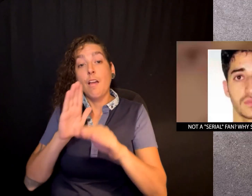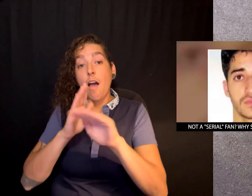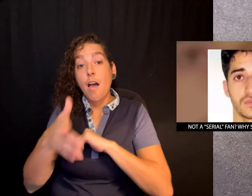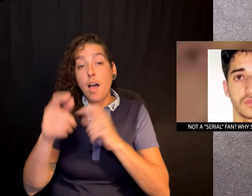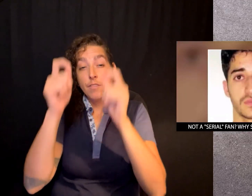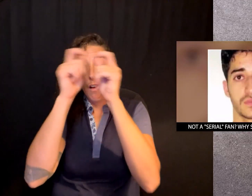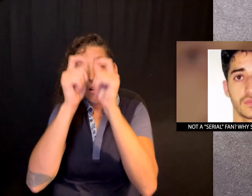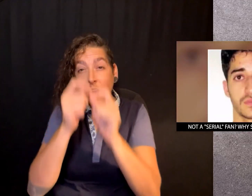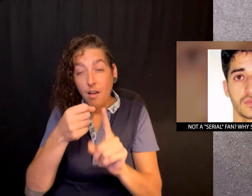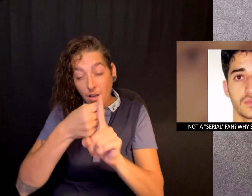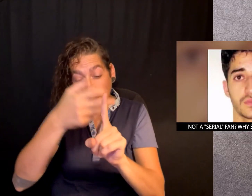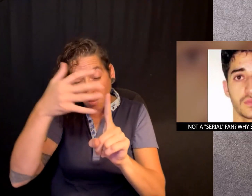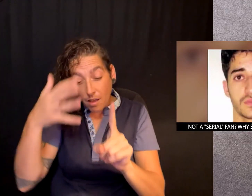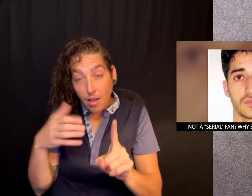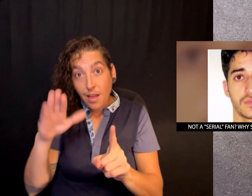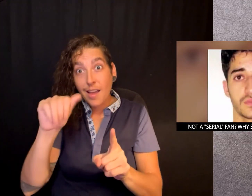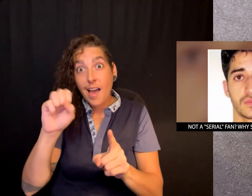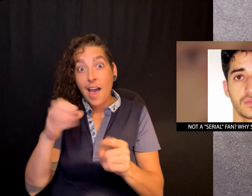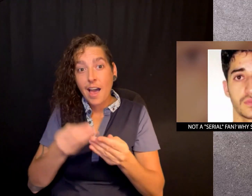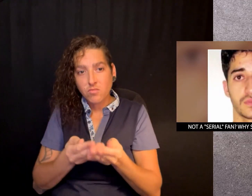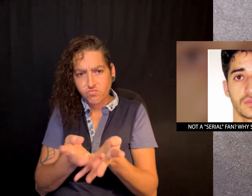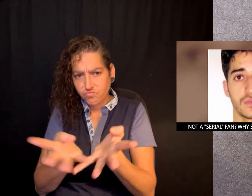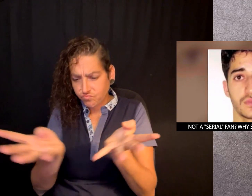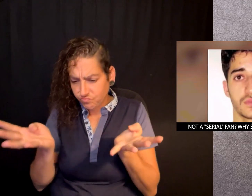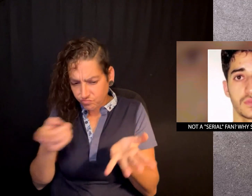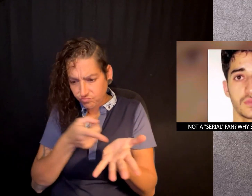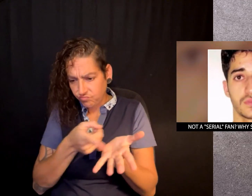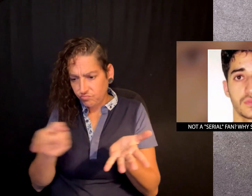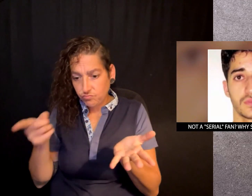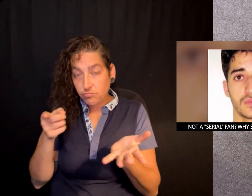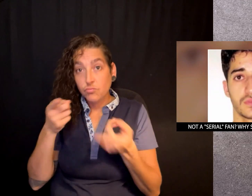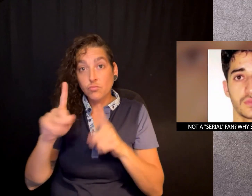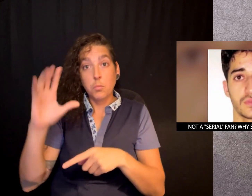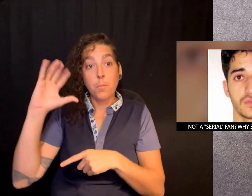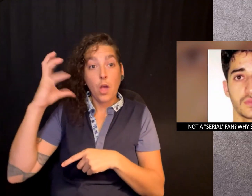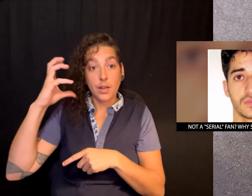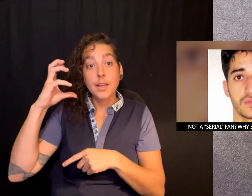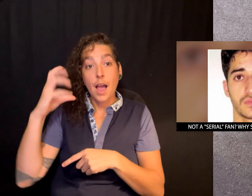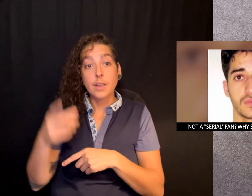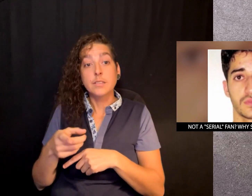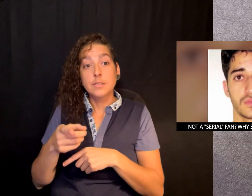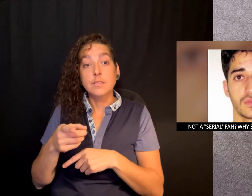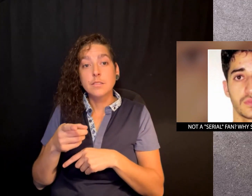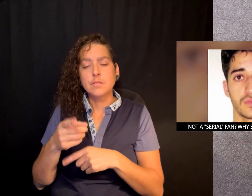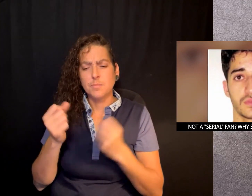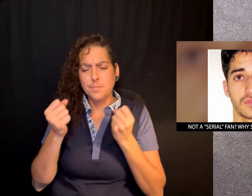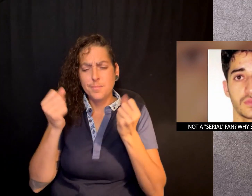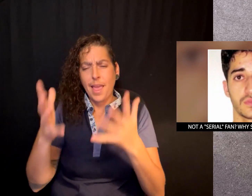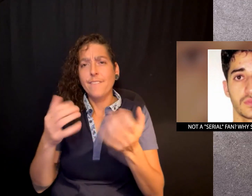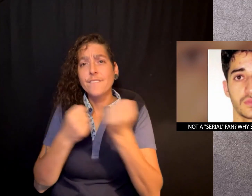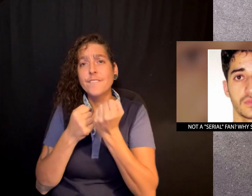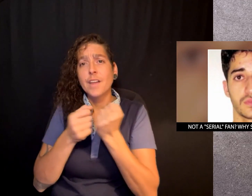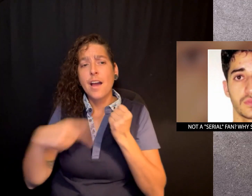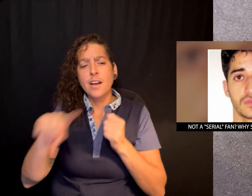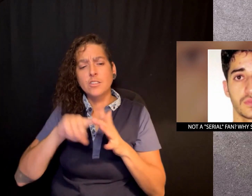details of the case were laid out in the podcast many fans started to wonder if Syed got a